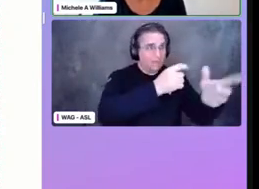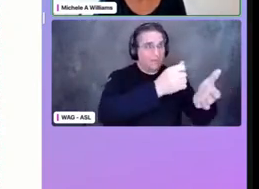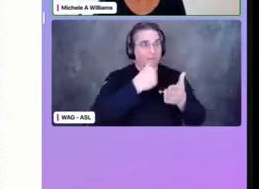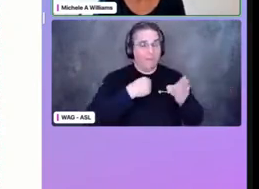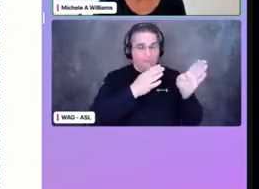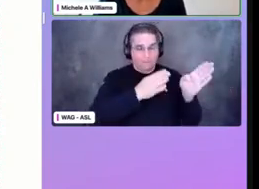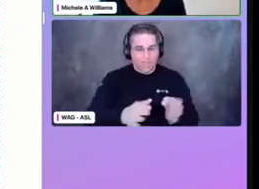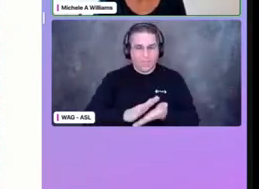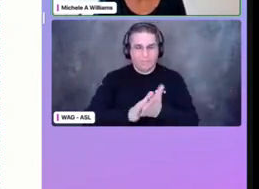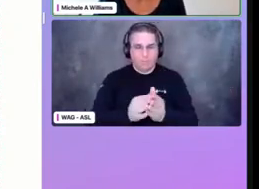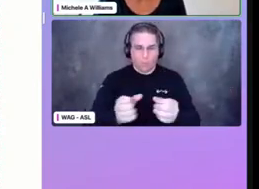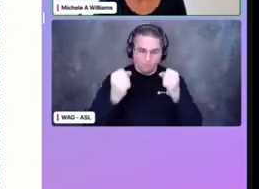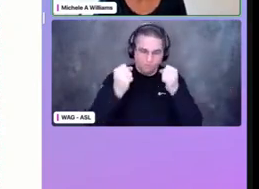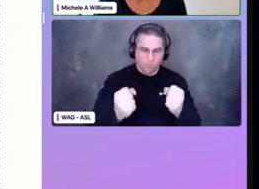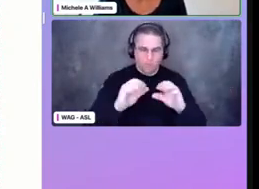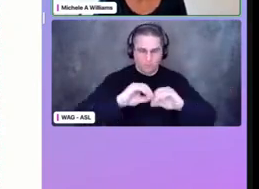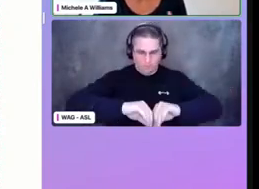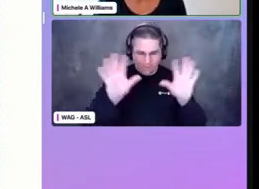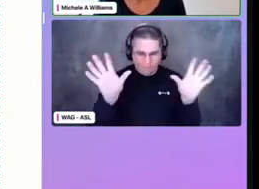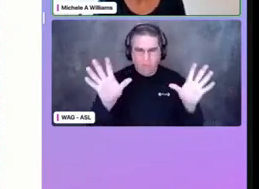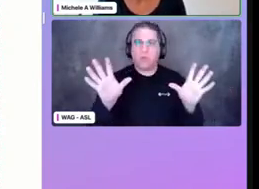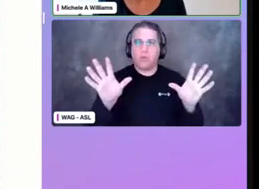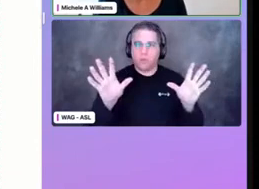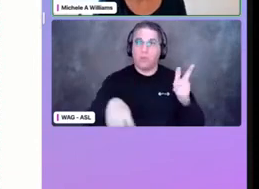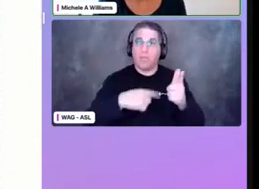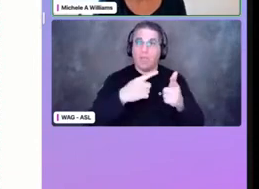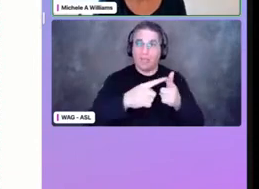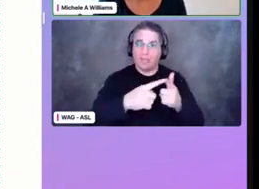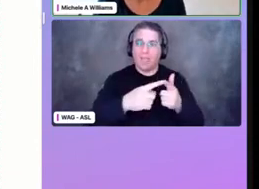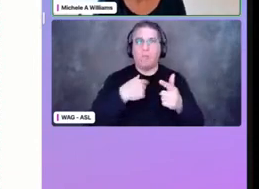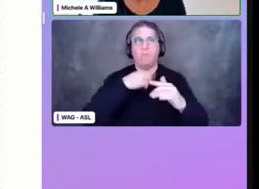that Solution set with an entire